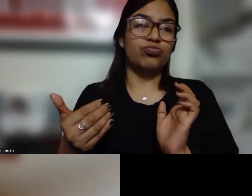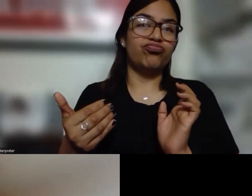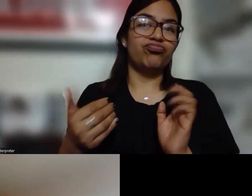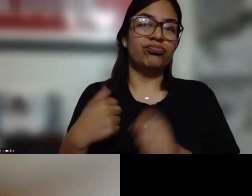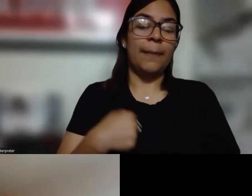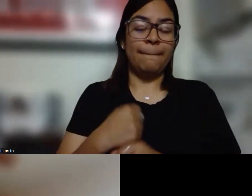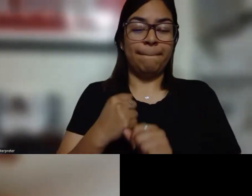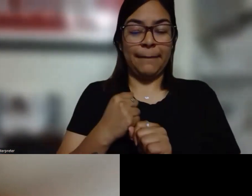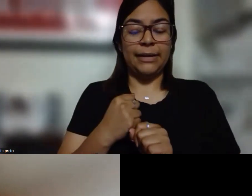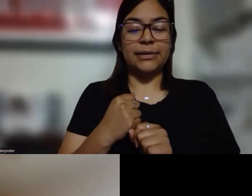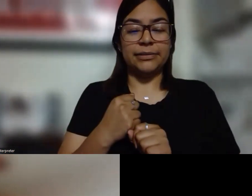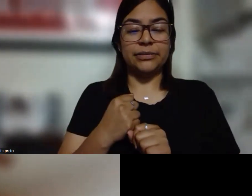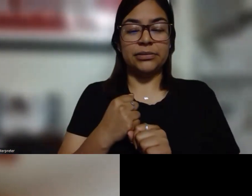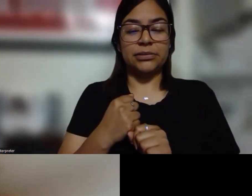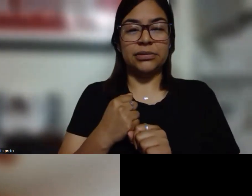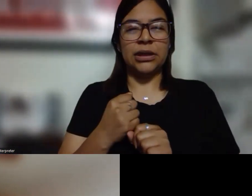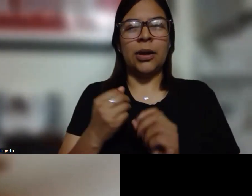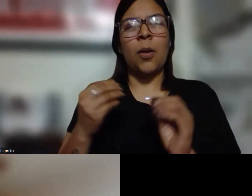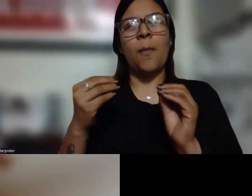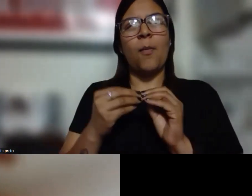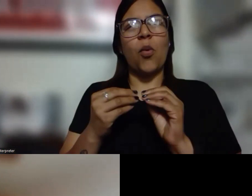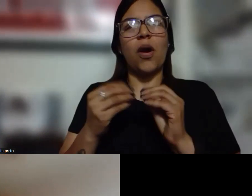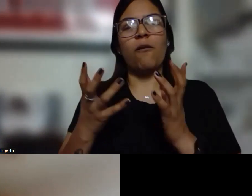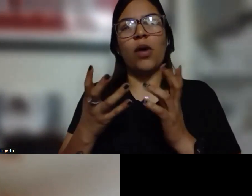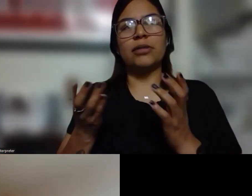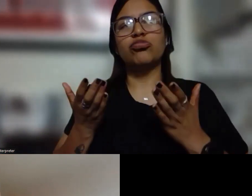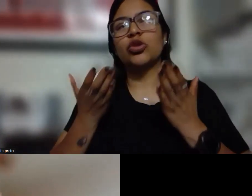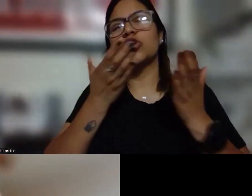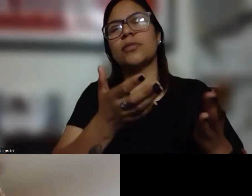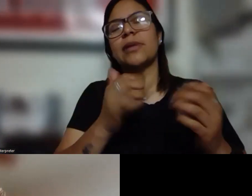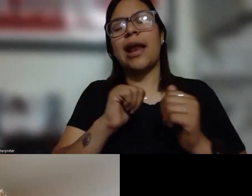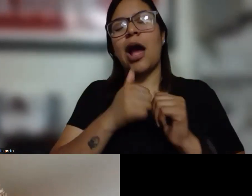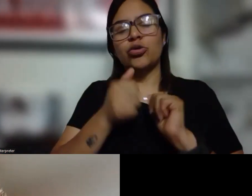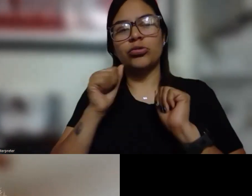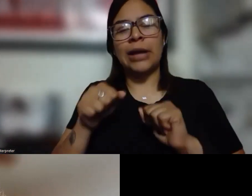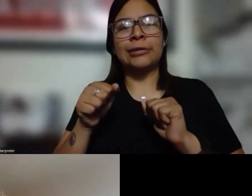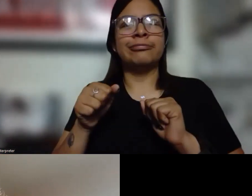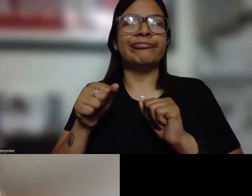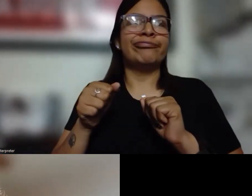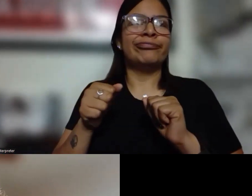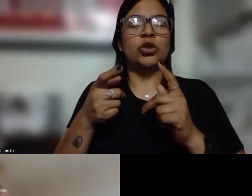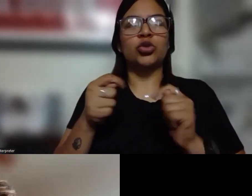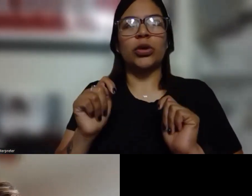that actually gives some suggestions as to how to overcome these um these issues and then going